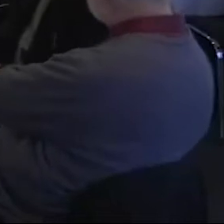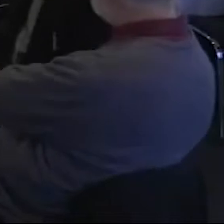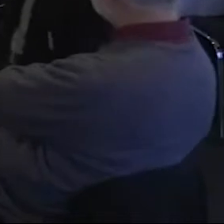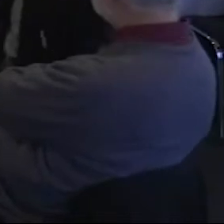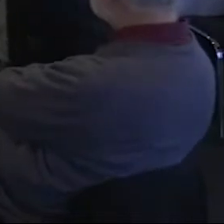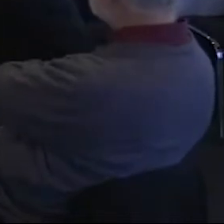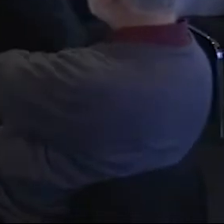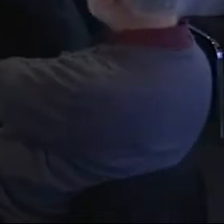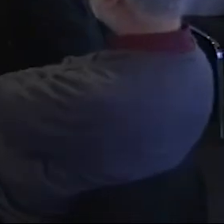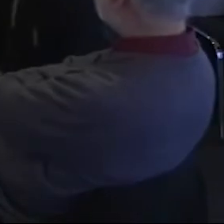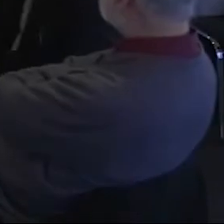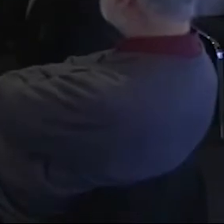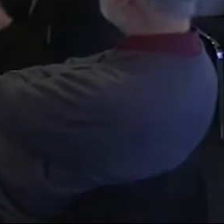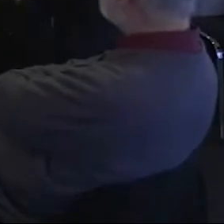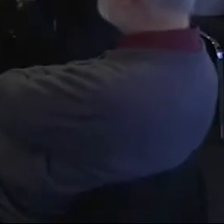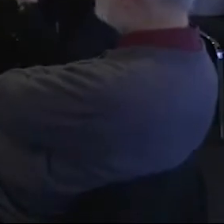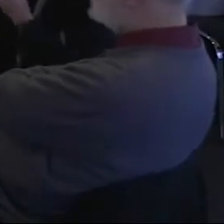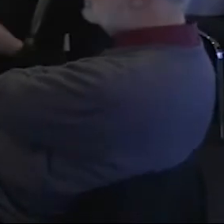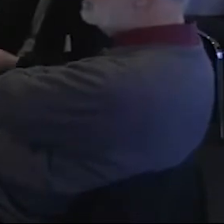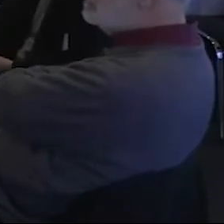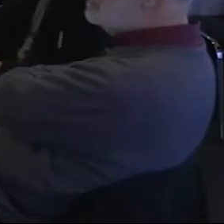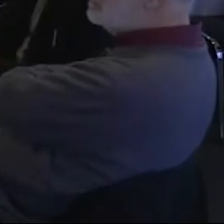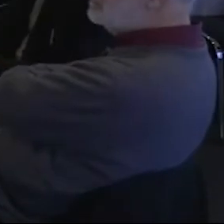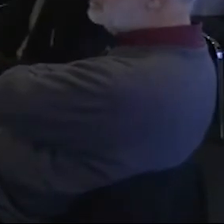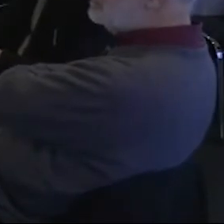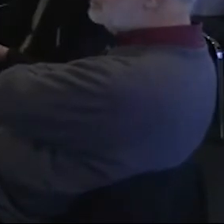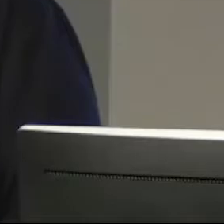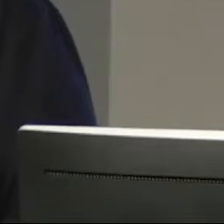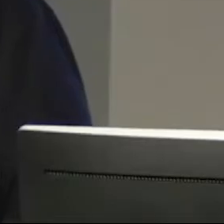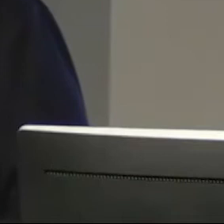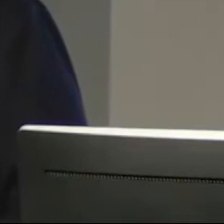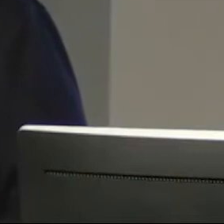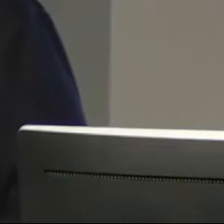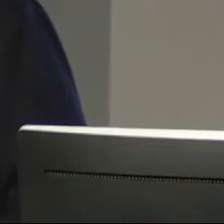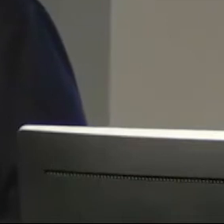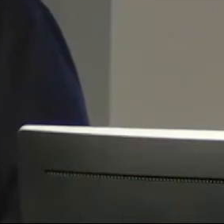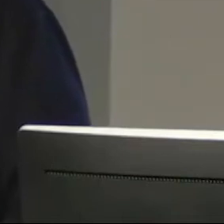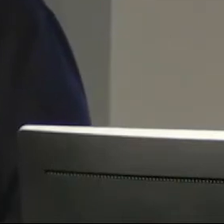Good afternoon everyone. Welcome to our sixth environmental science seminar series